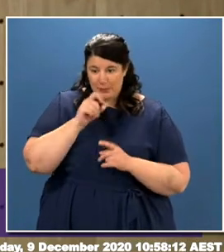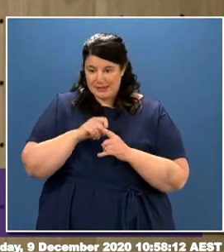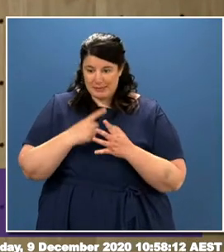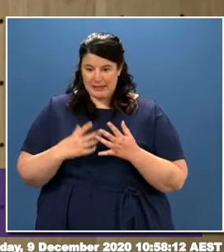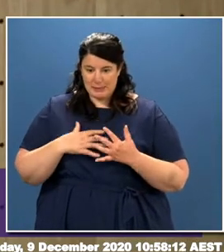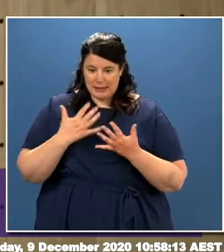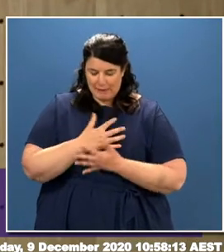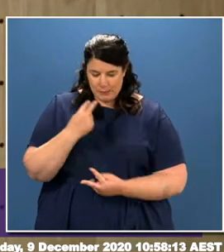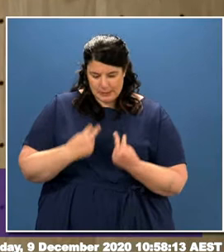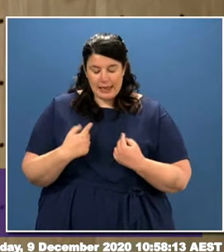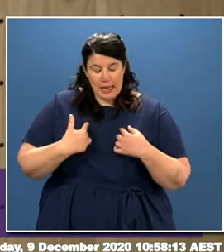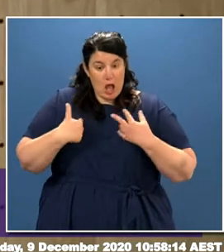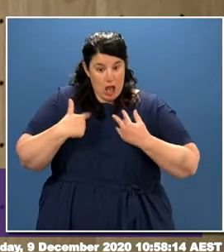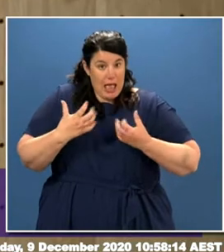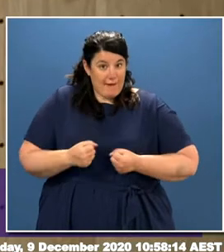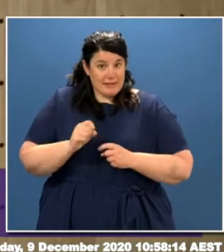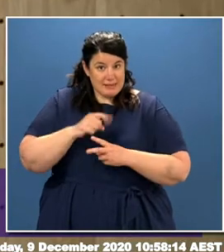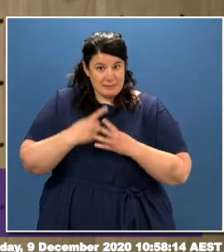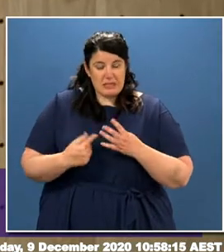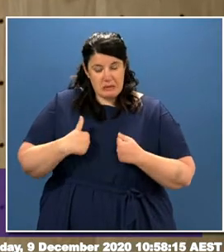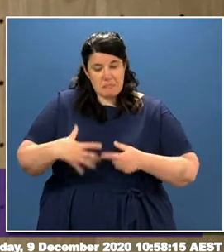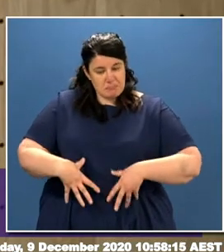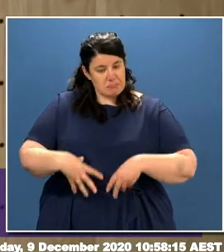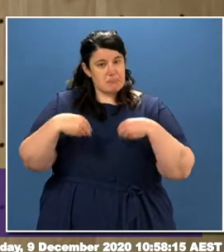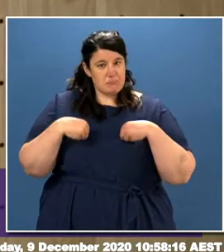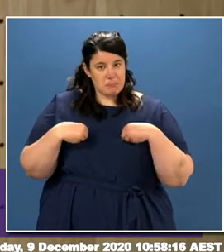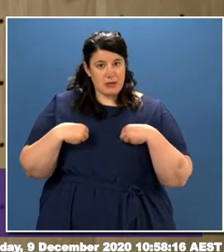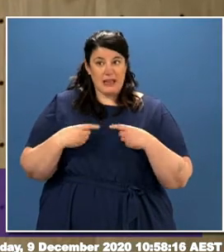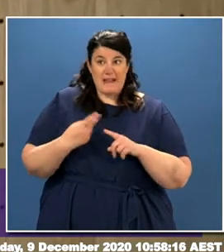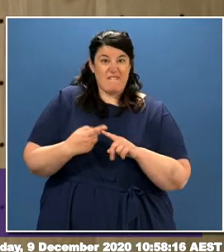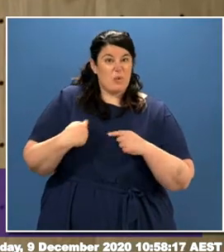disability and some, myself with the progression of my disability,